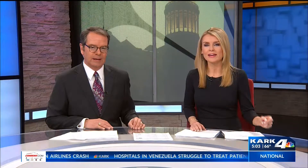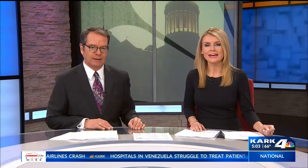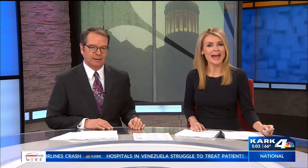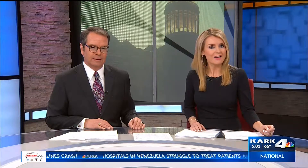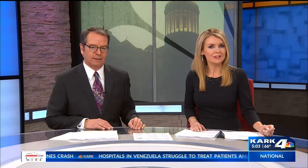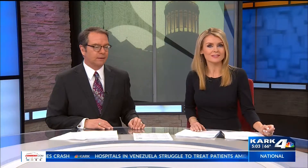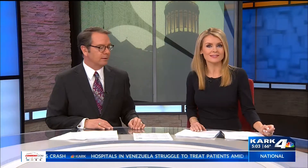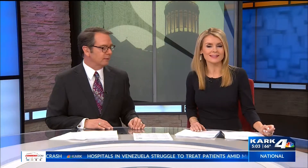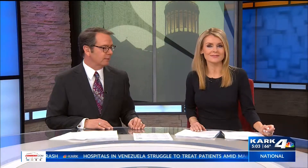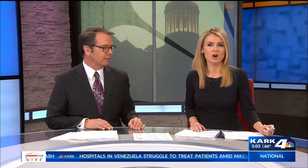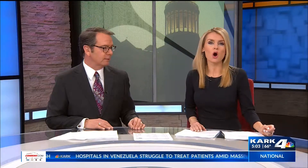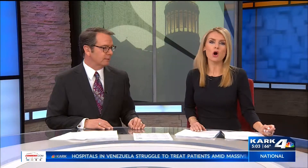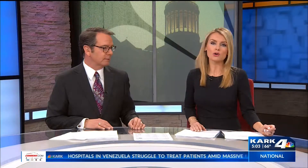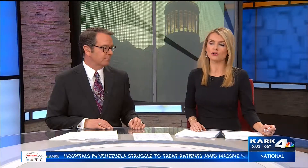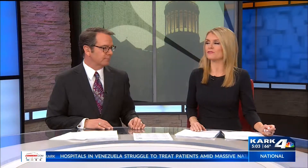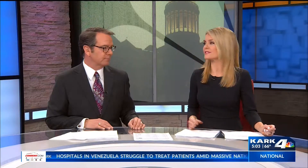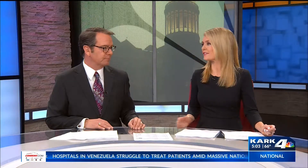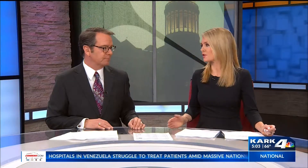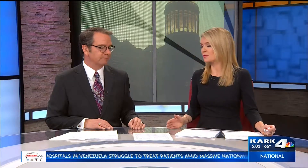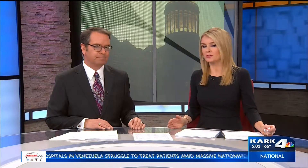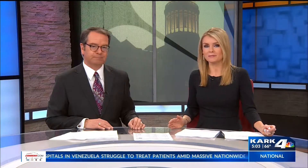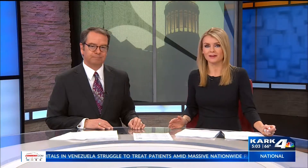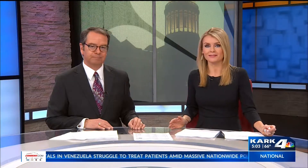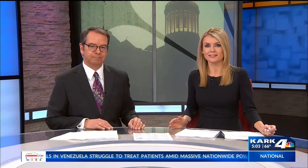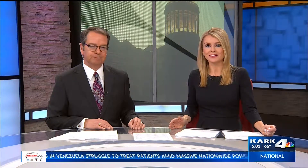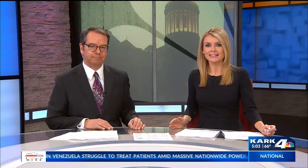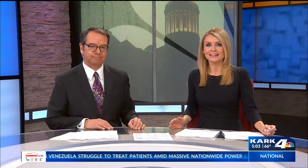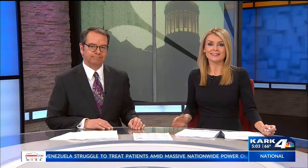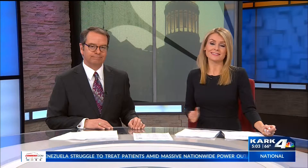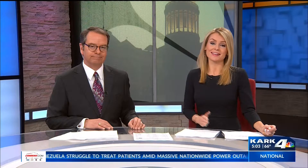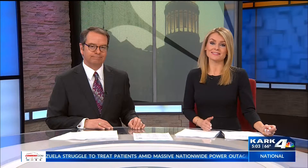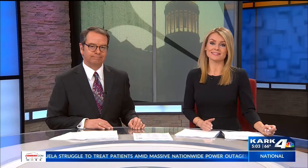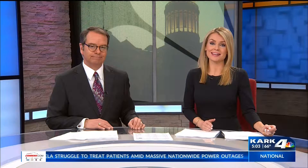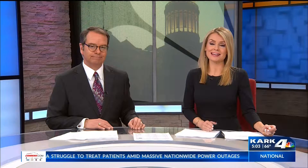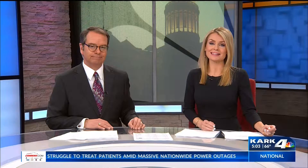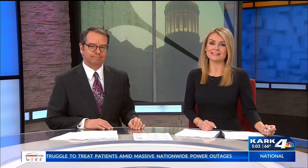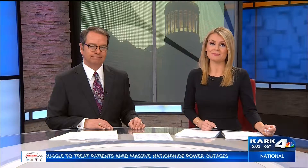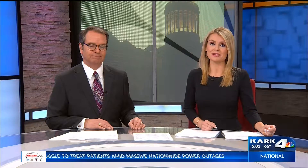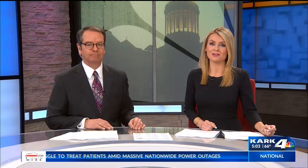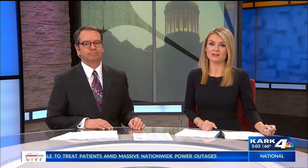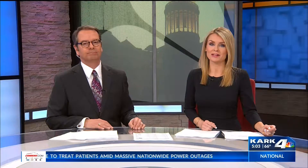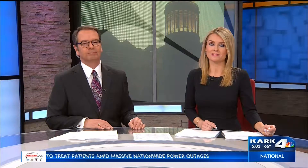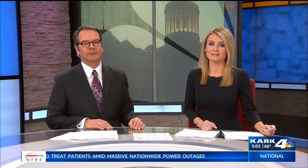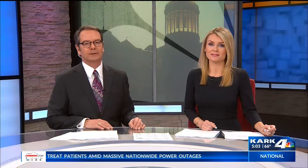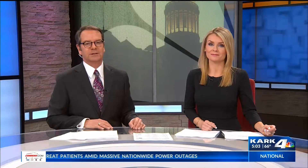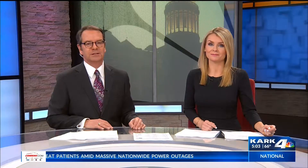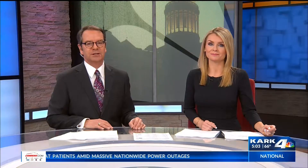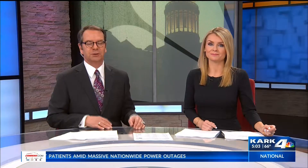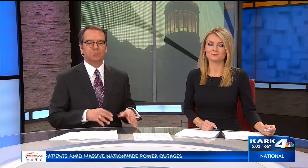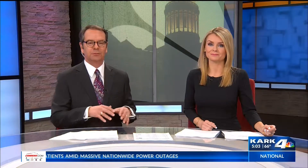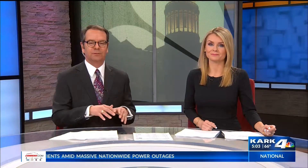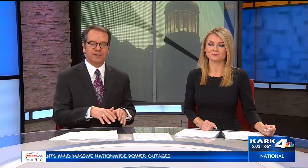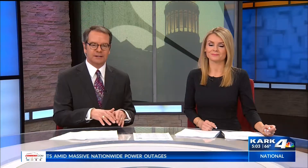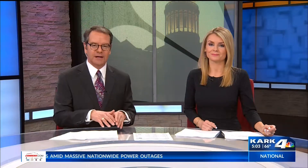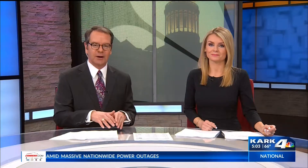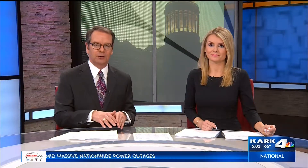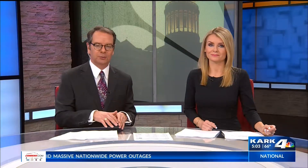TO MENTAL HEALTH. ADVOCATES SAY IT'S EVEN HARDER FOR THE DEAF COMMUNITY BECAUSE THE STATE ISN'T MEETING THEIR NEEDS. LEGISLATION WOULD FIX